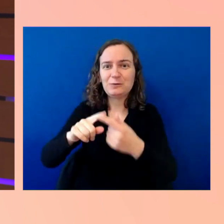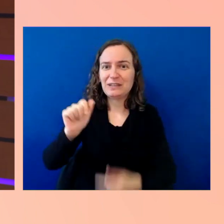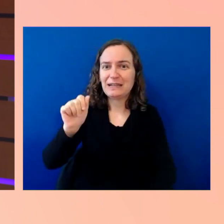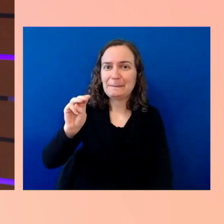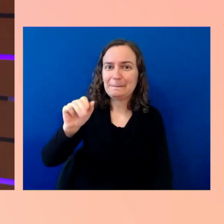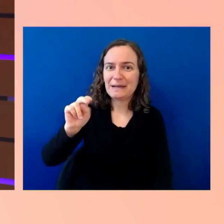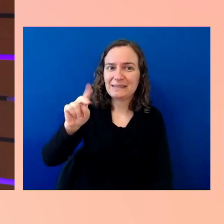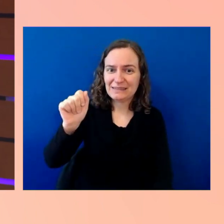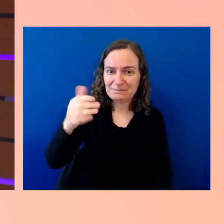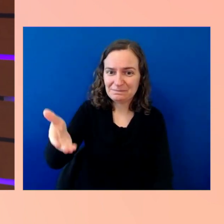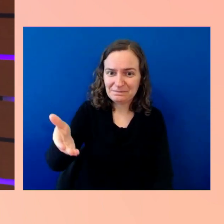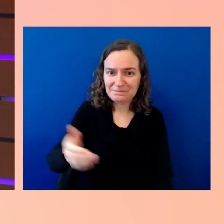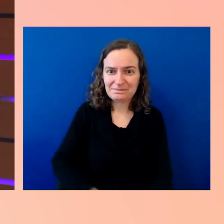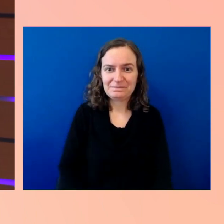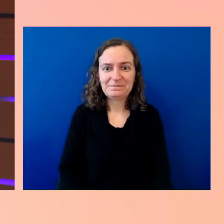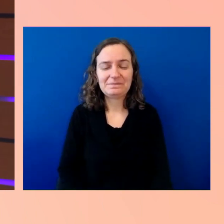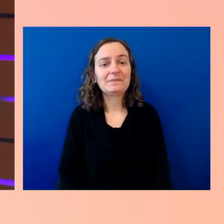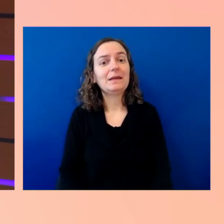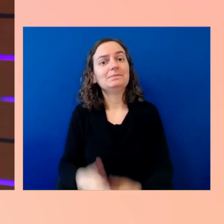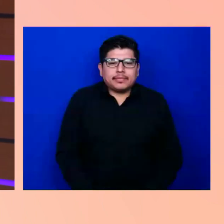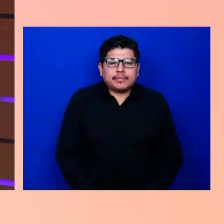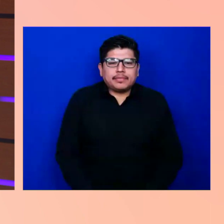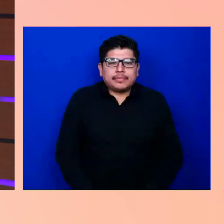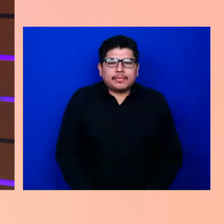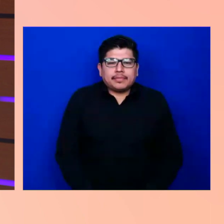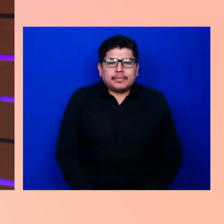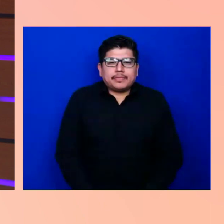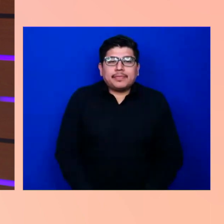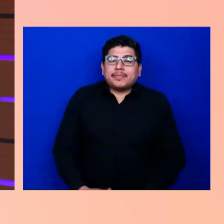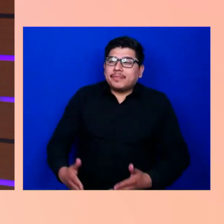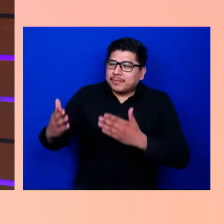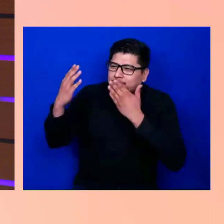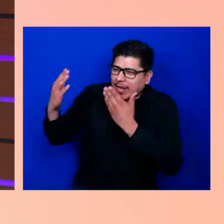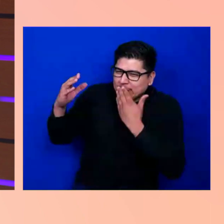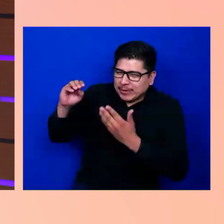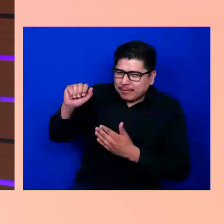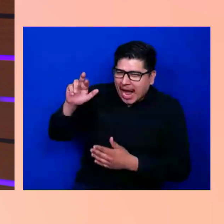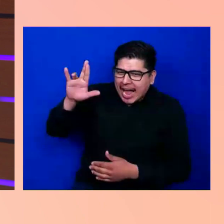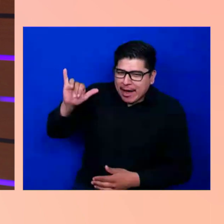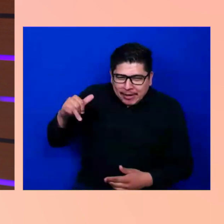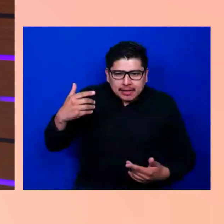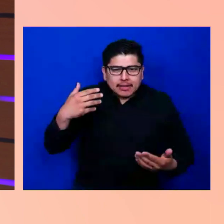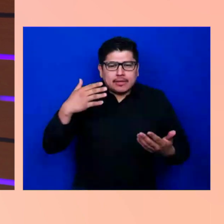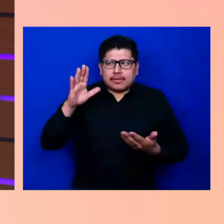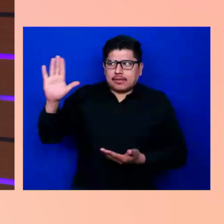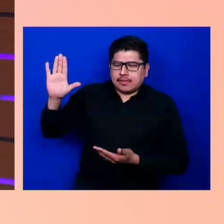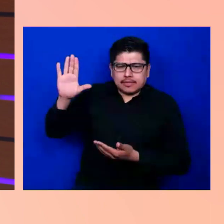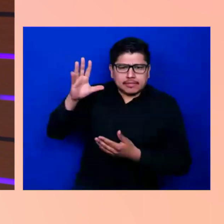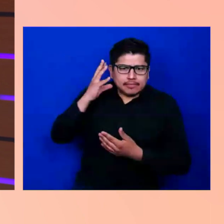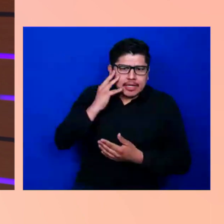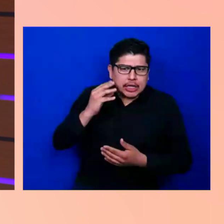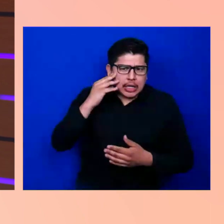Mary's experience is such a good reminder that developers' time is their greatest resource and